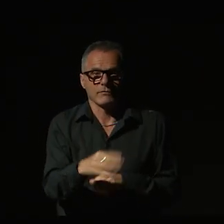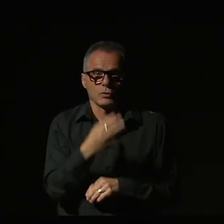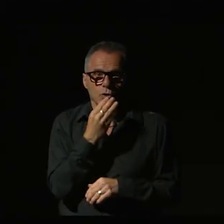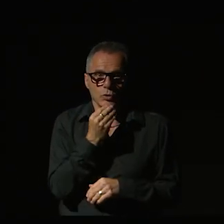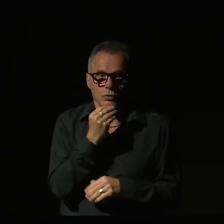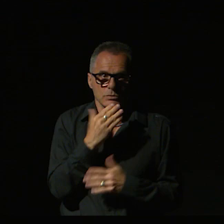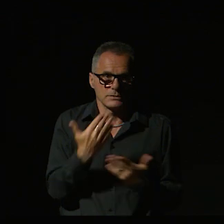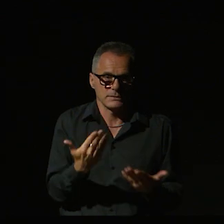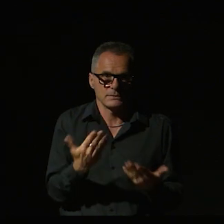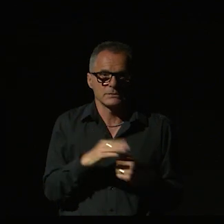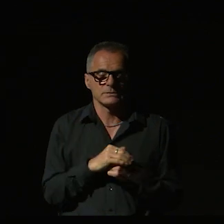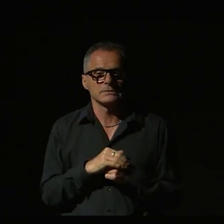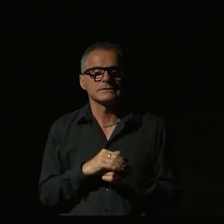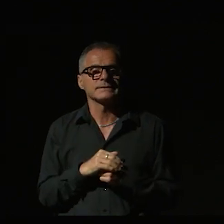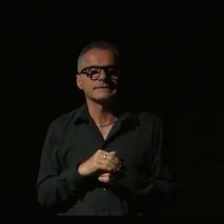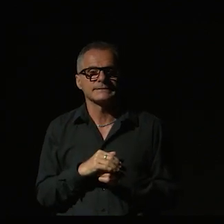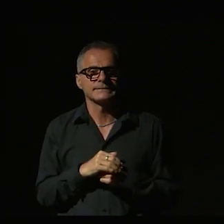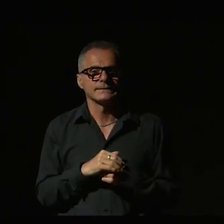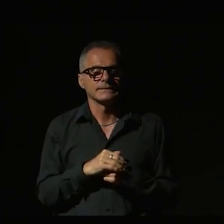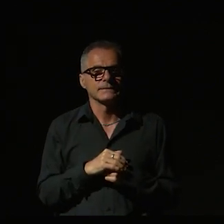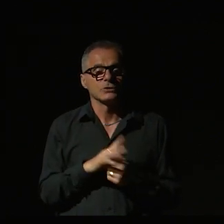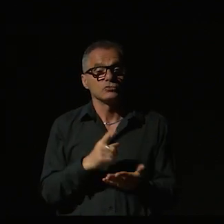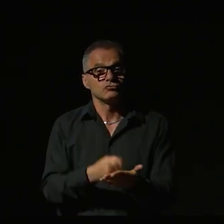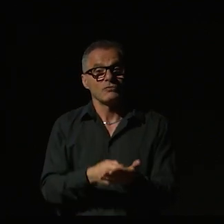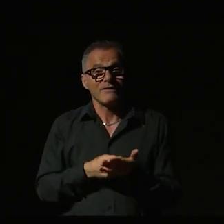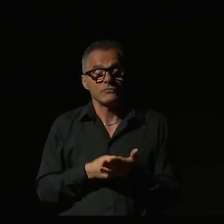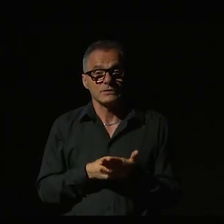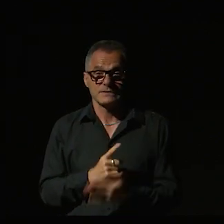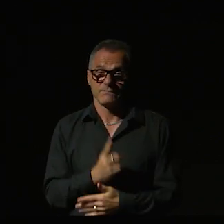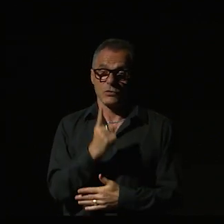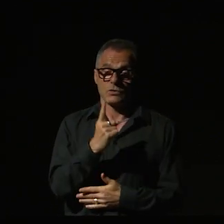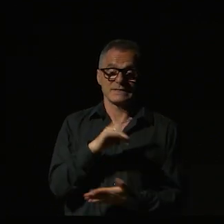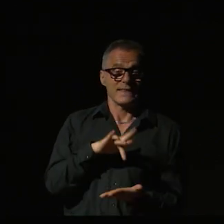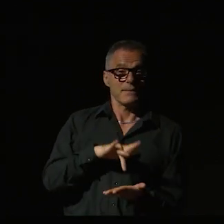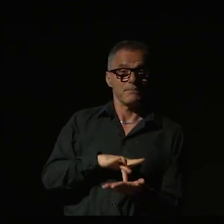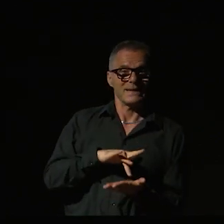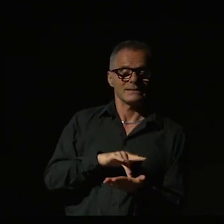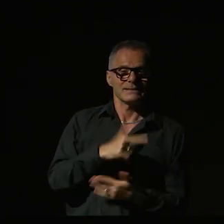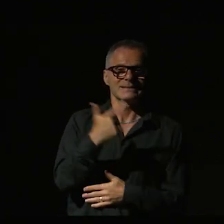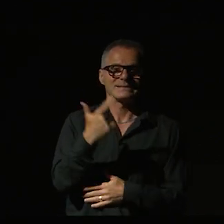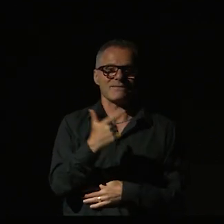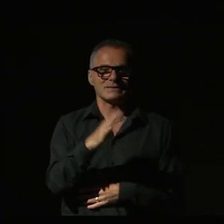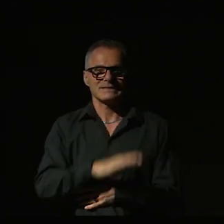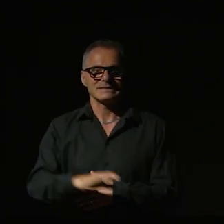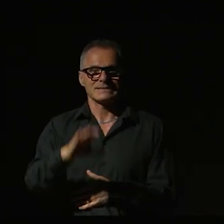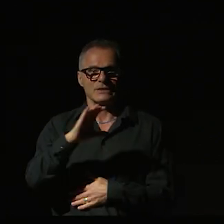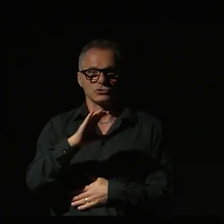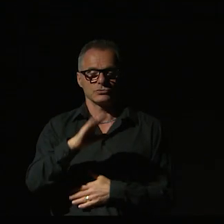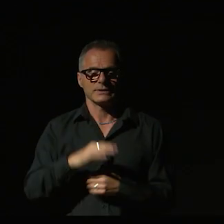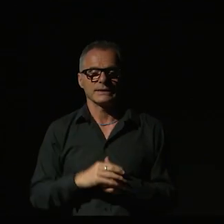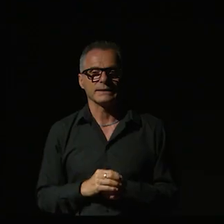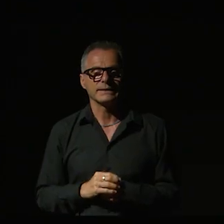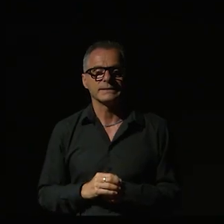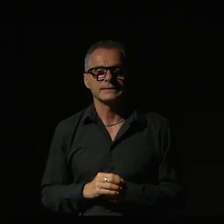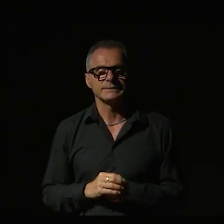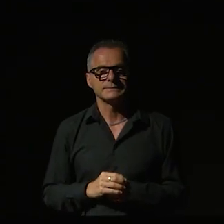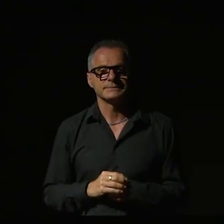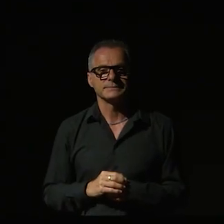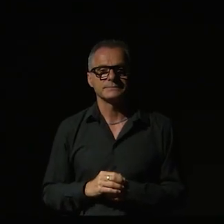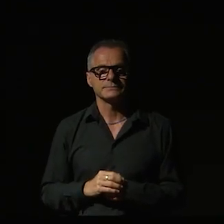and they probably first references in the mid-17th century in the collection of a drawings collector possibly.